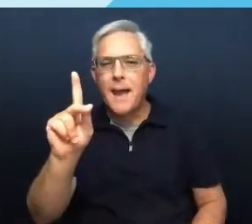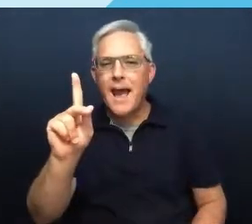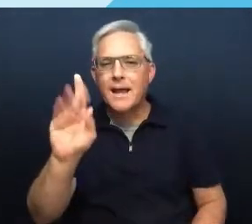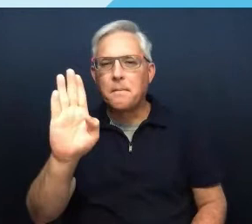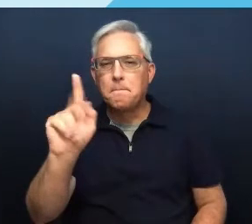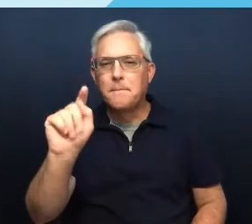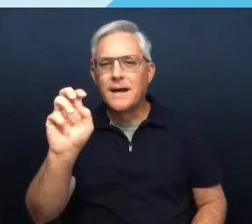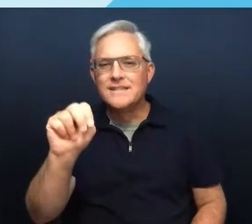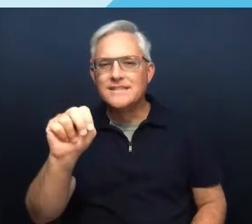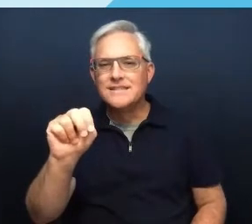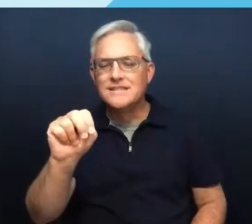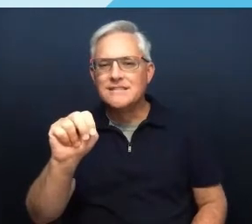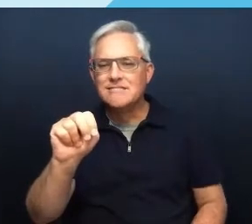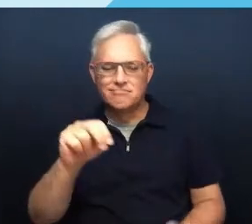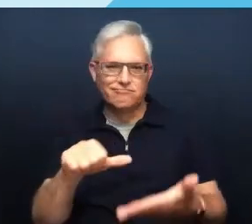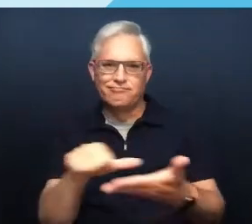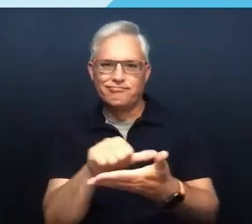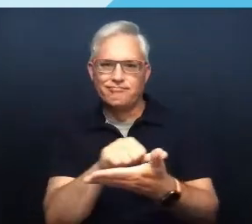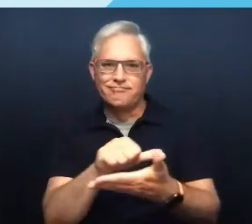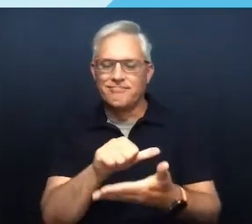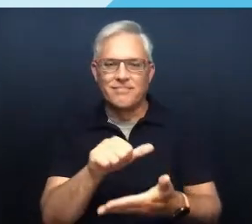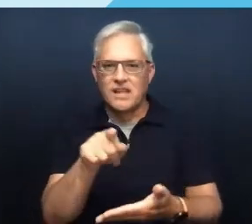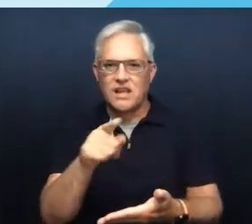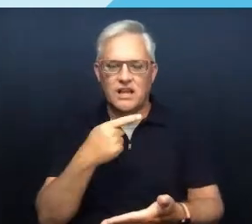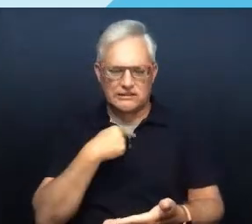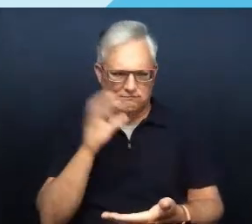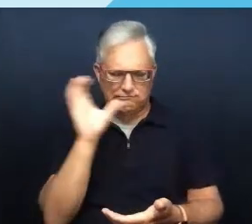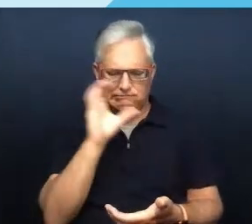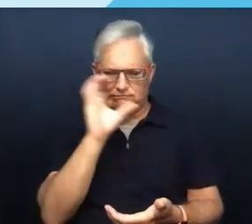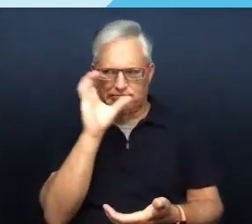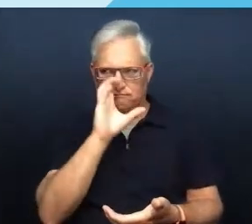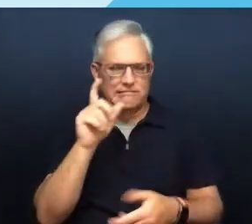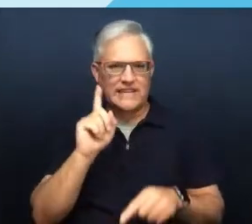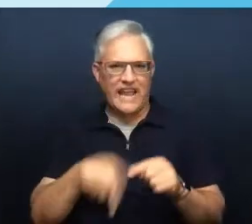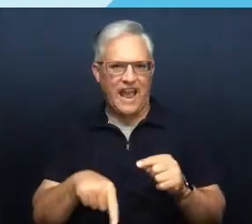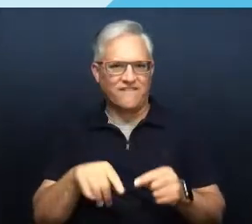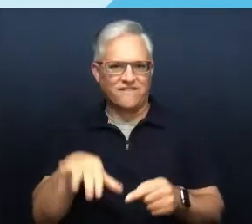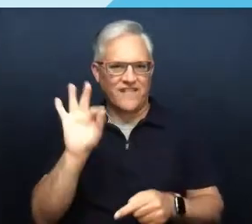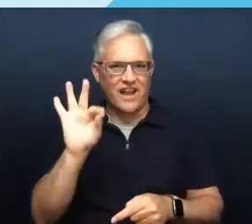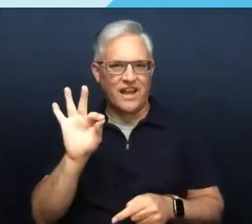or audible point of view but it is visually there. So we'll move forward with this next video.